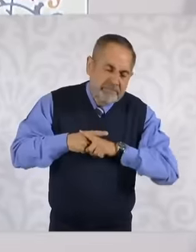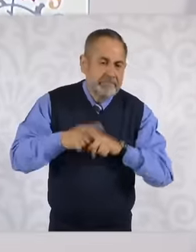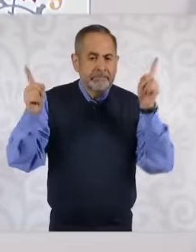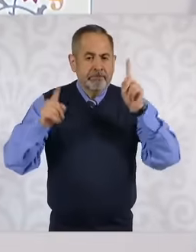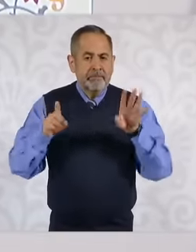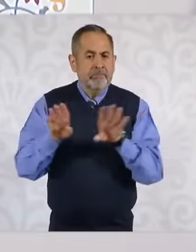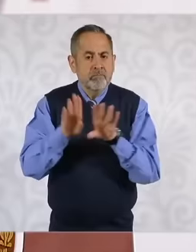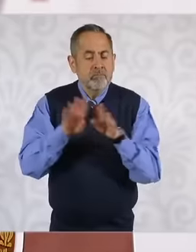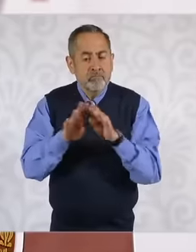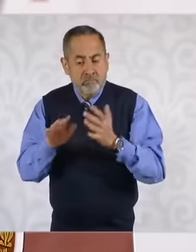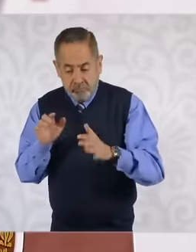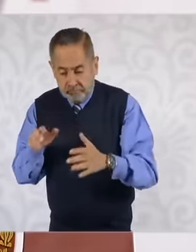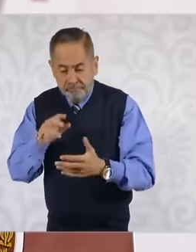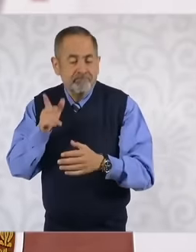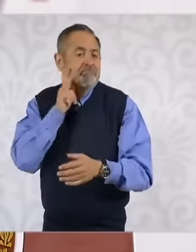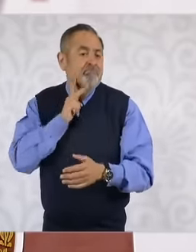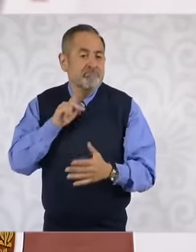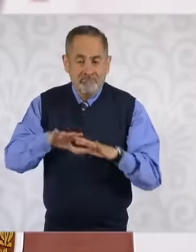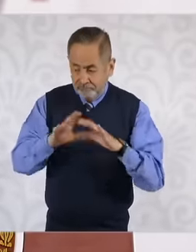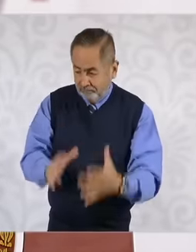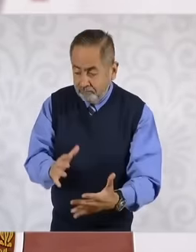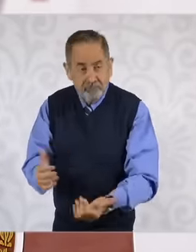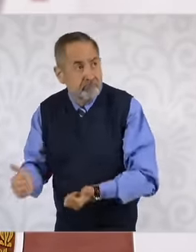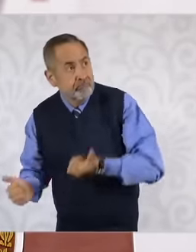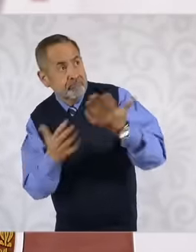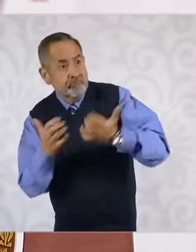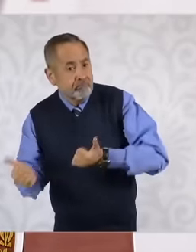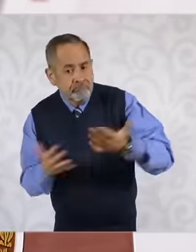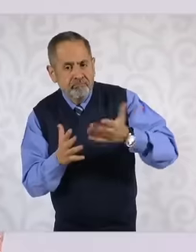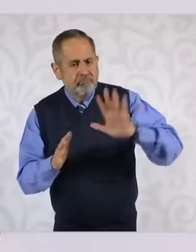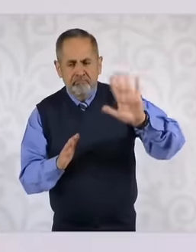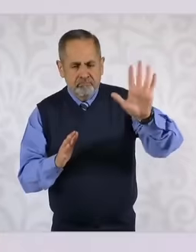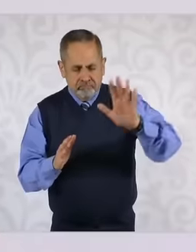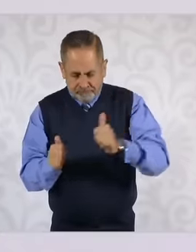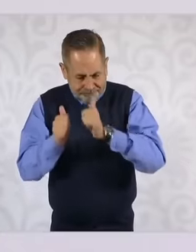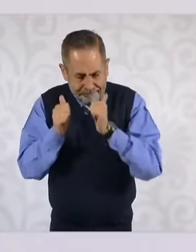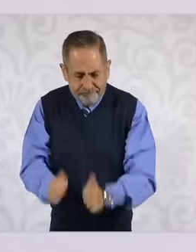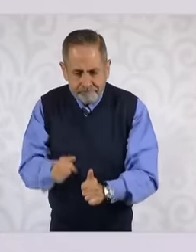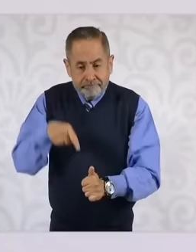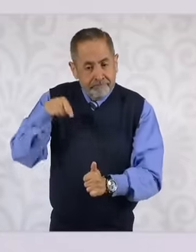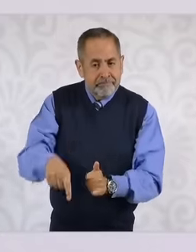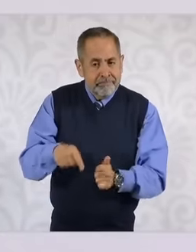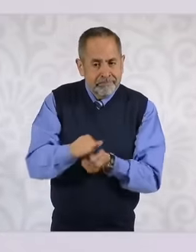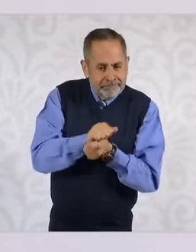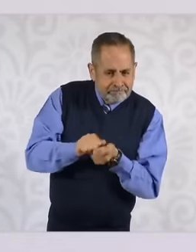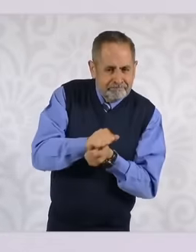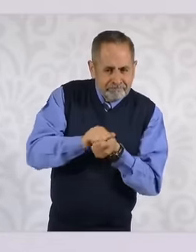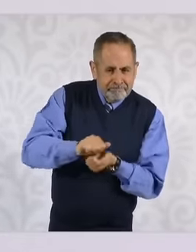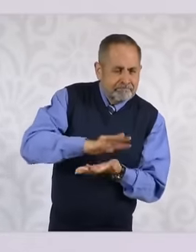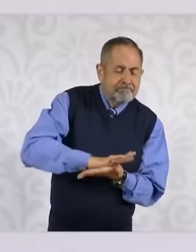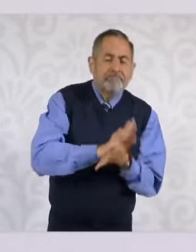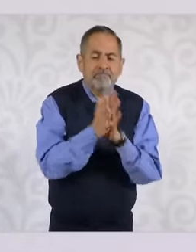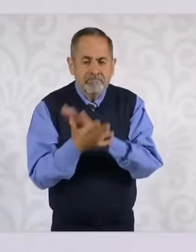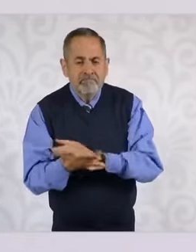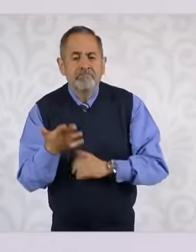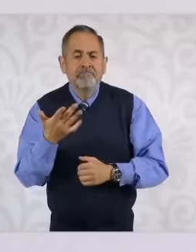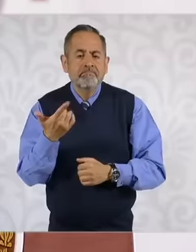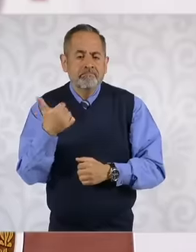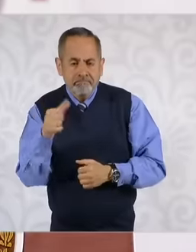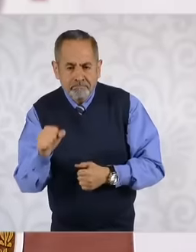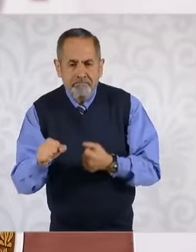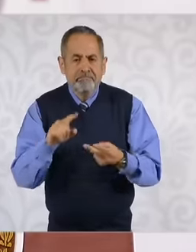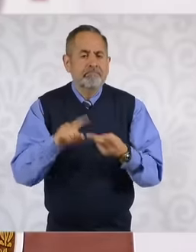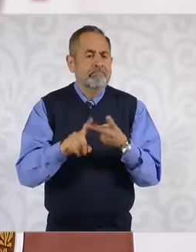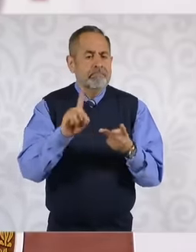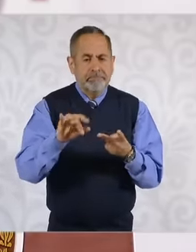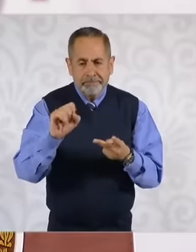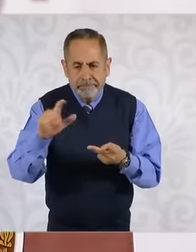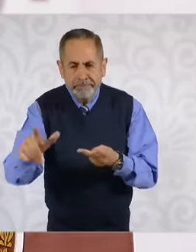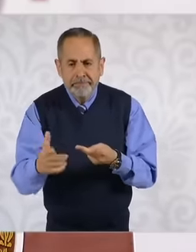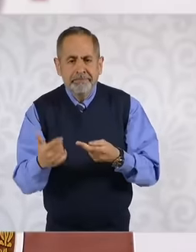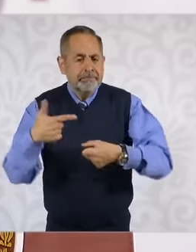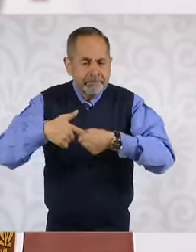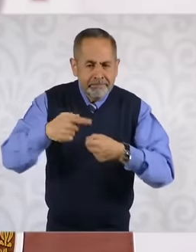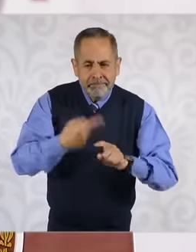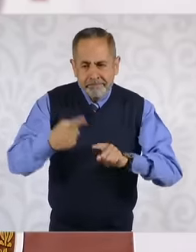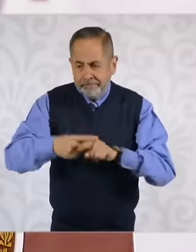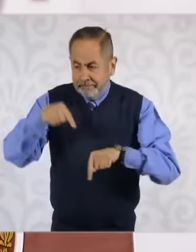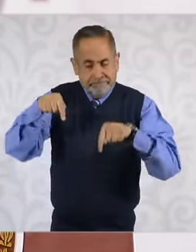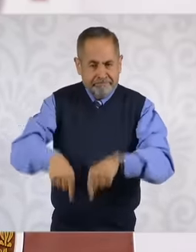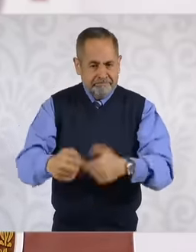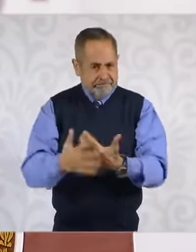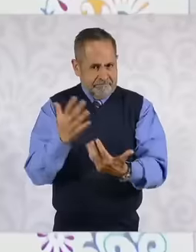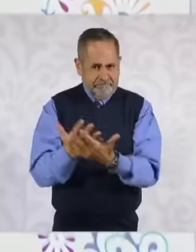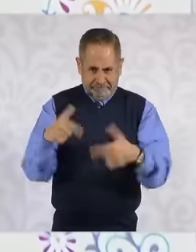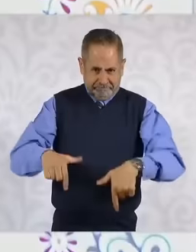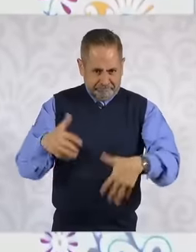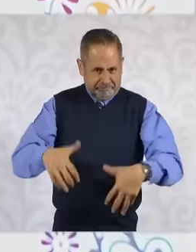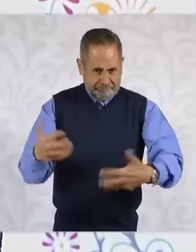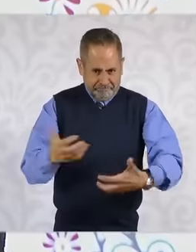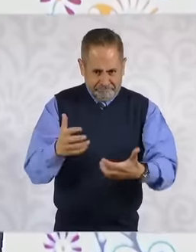is for the production of diesel gasoline and other fuels and at the same time clean up